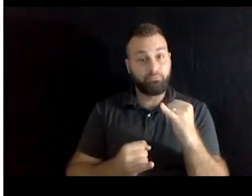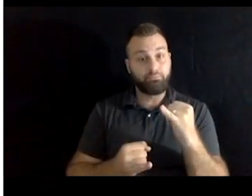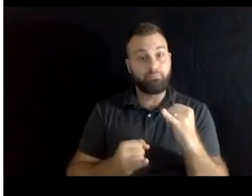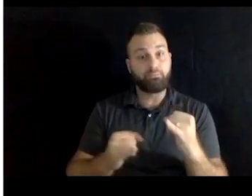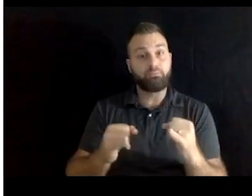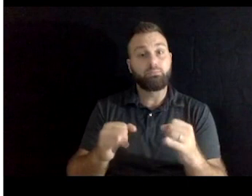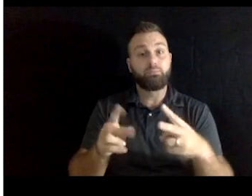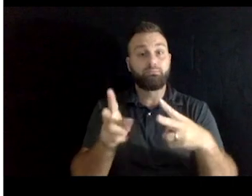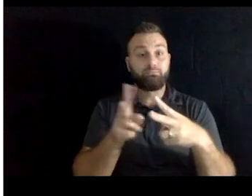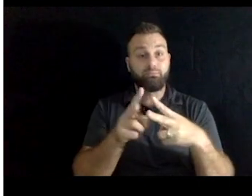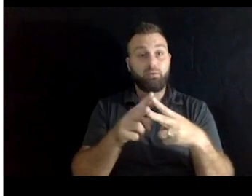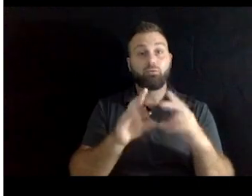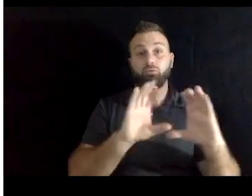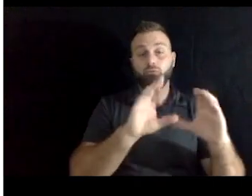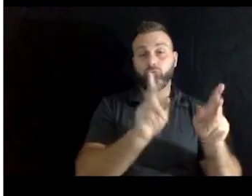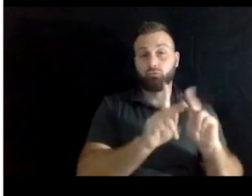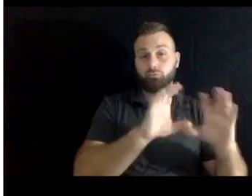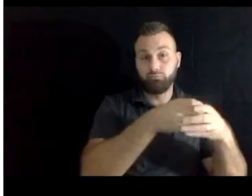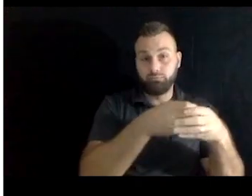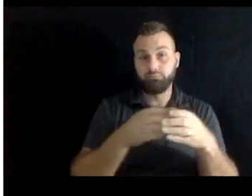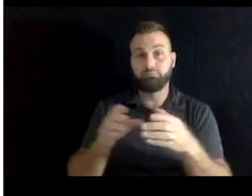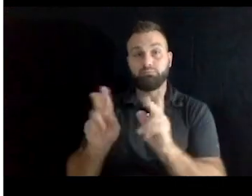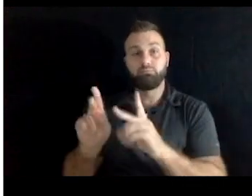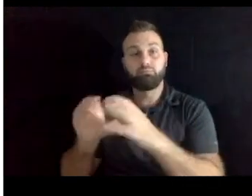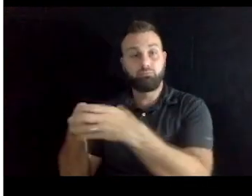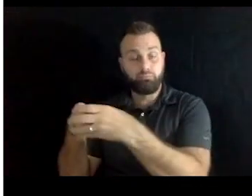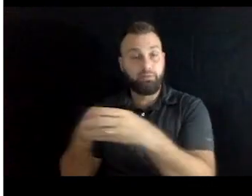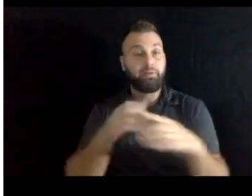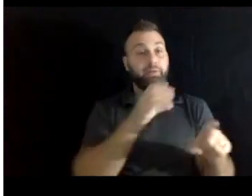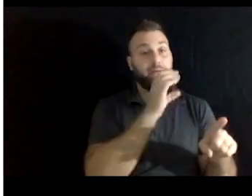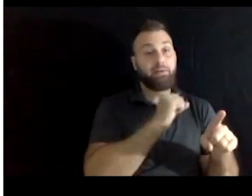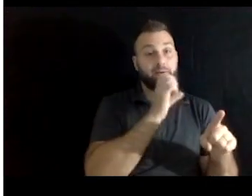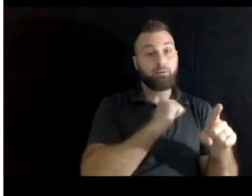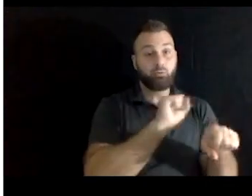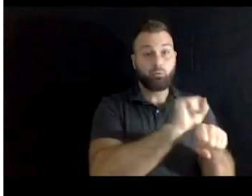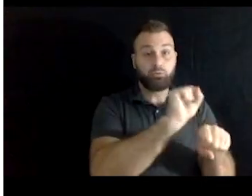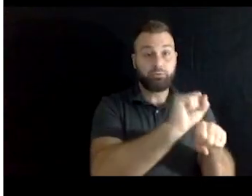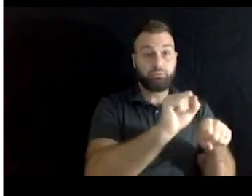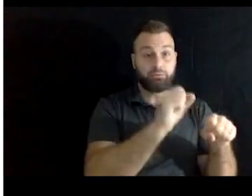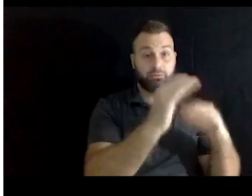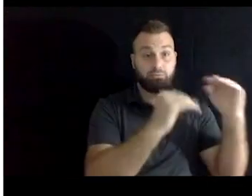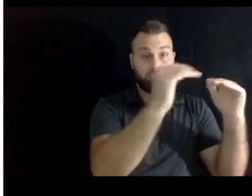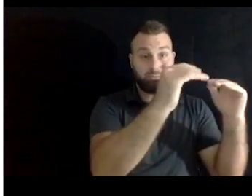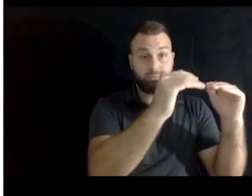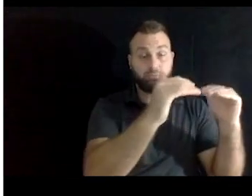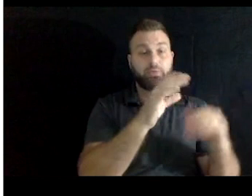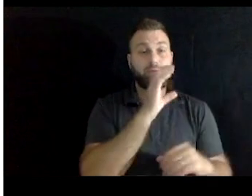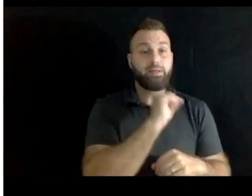two key target populations. Working age adults 18 or 21 to 64